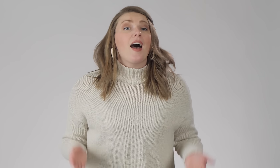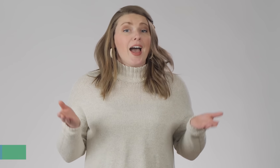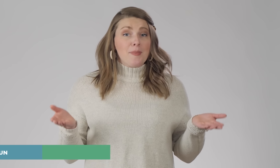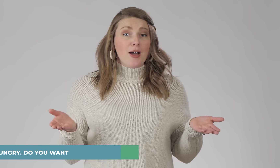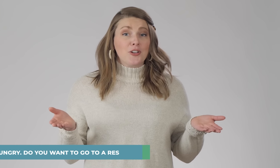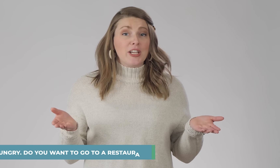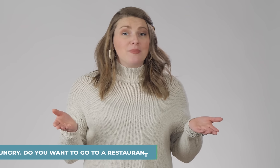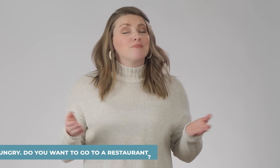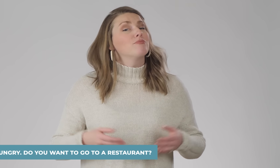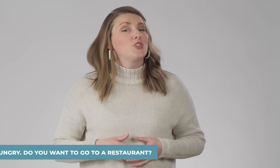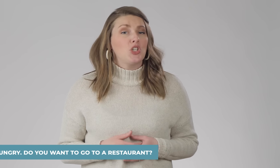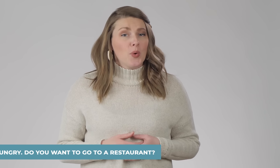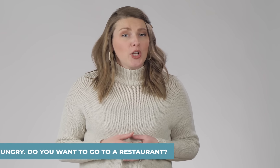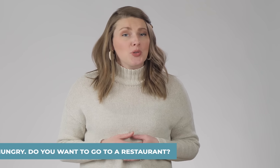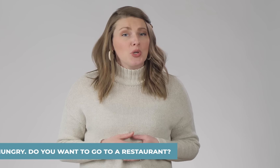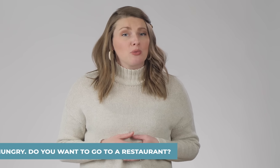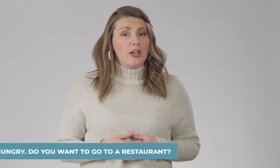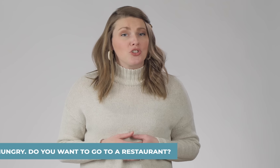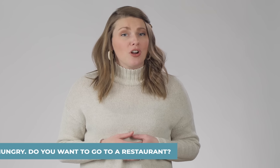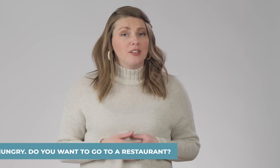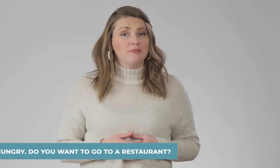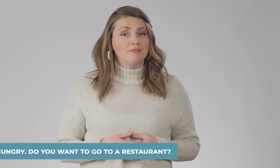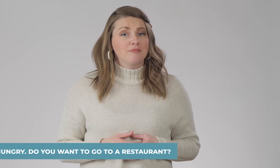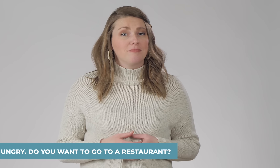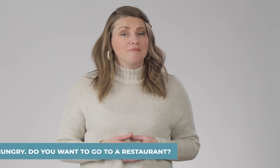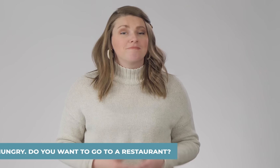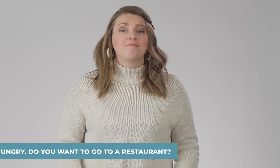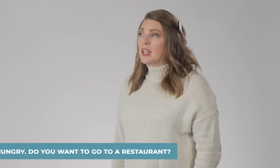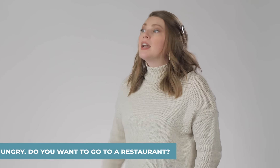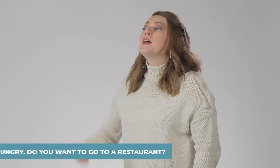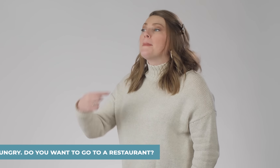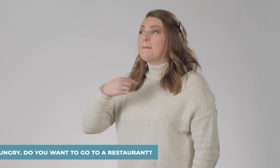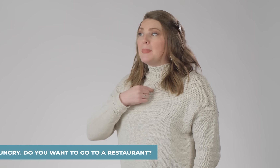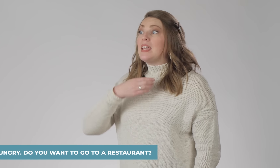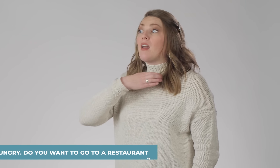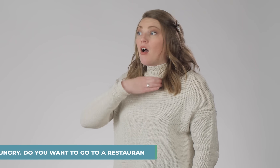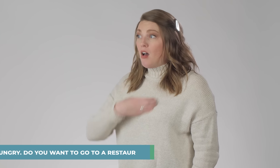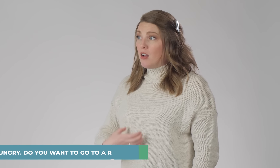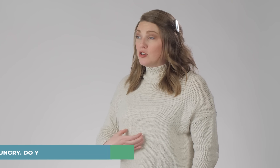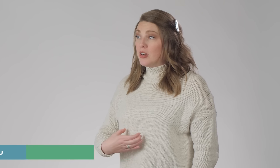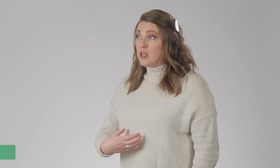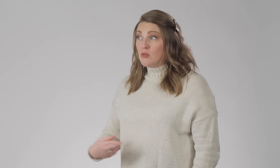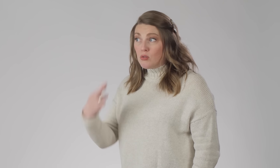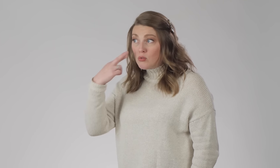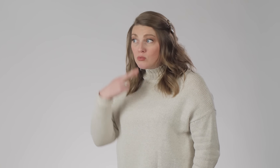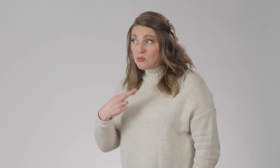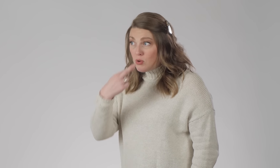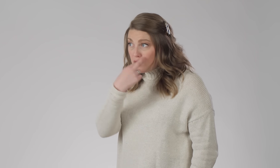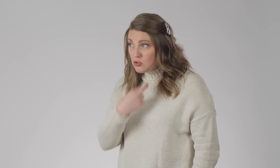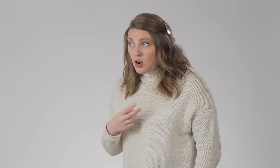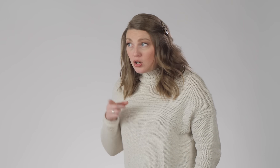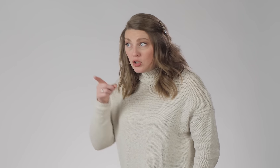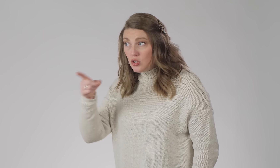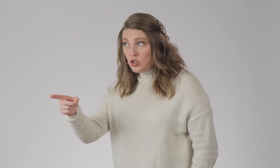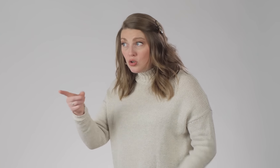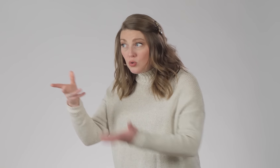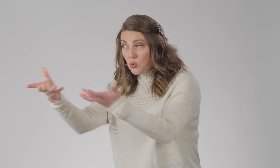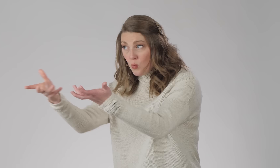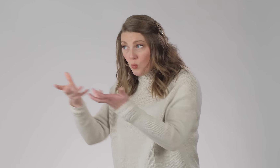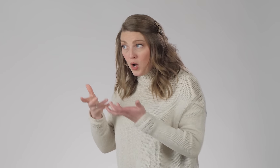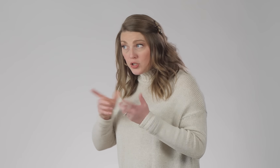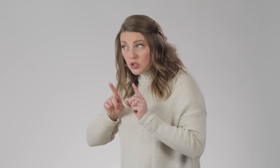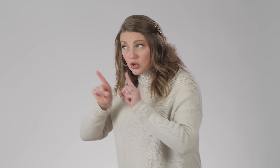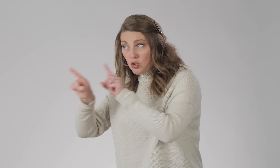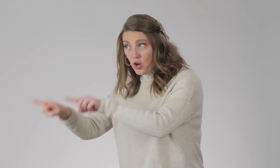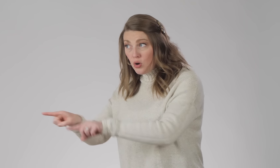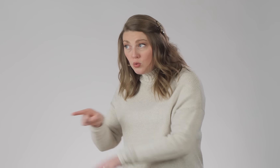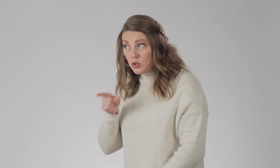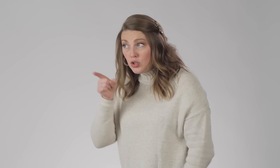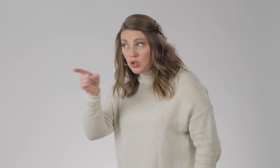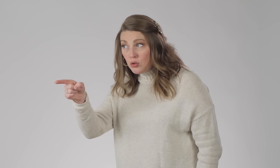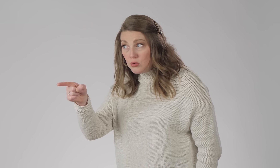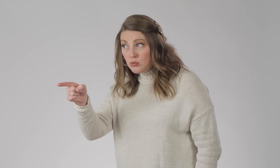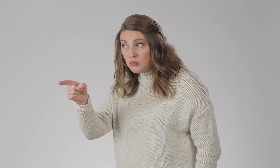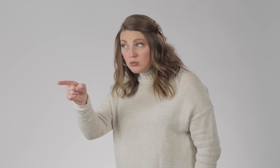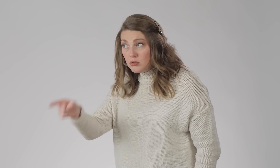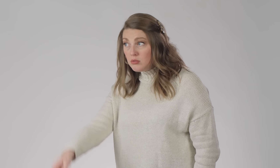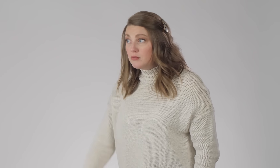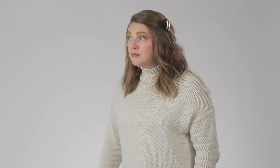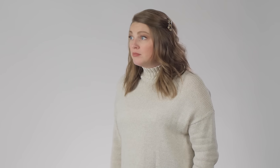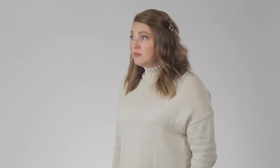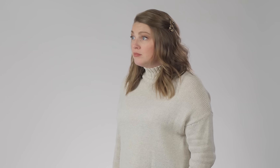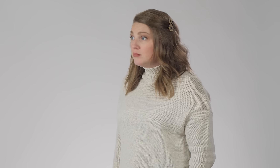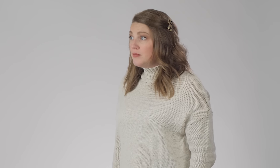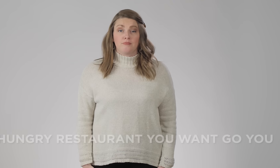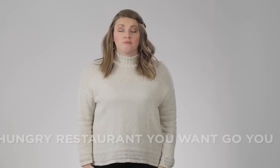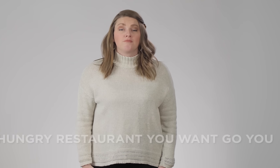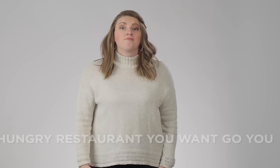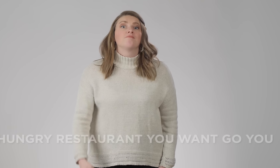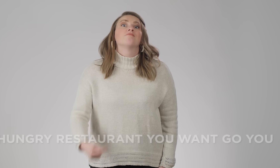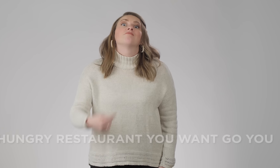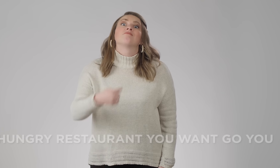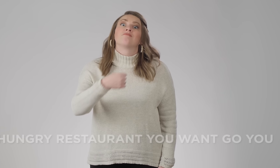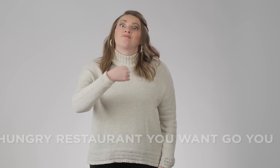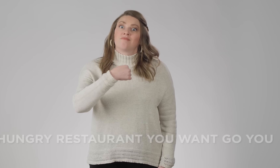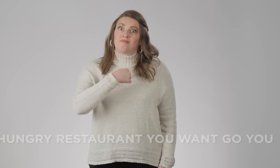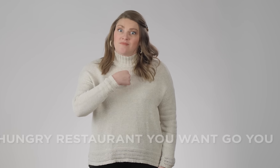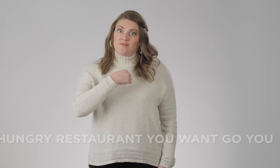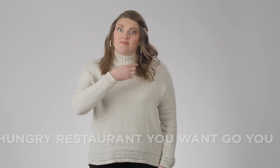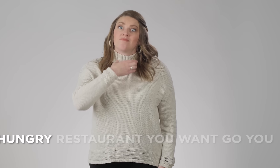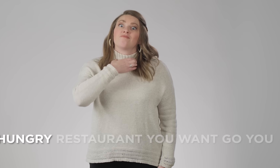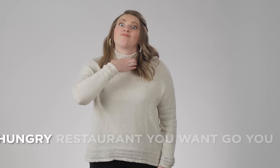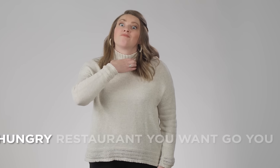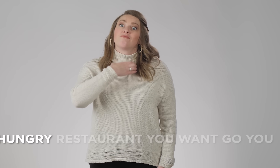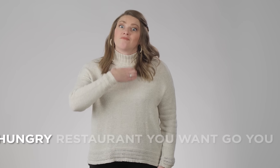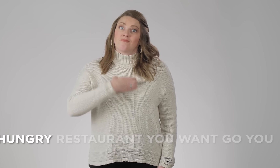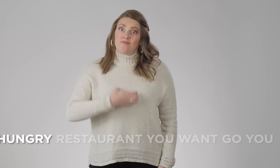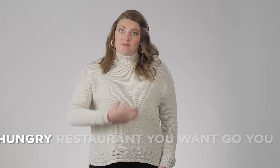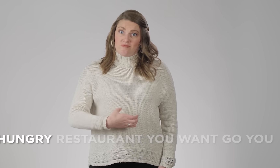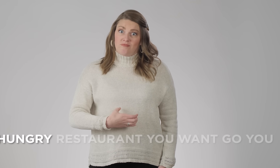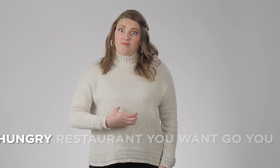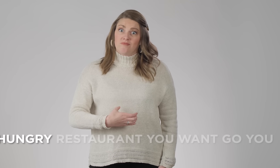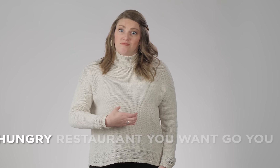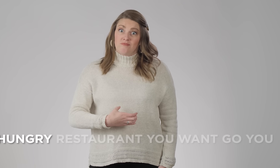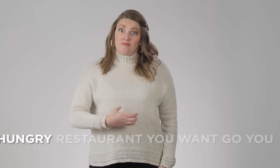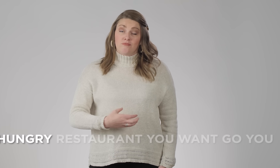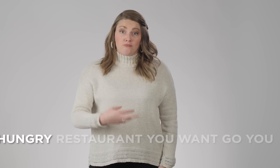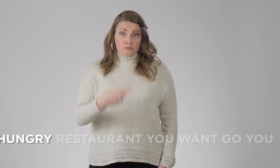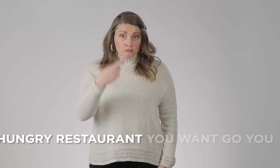I'm hungry, do you want to go to a restaurant? 'Me hungry, restaurant you want go you?'